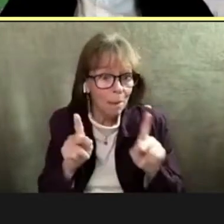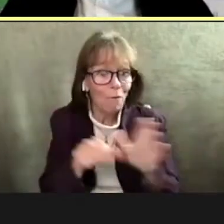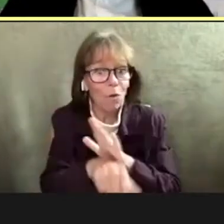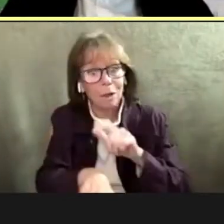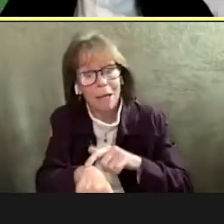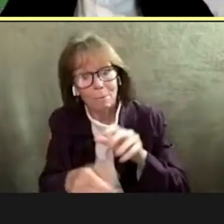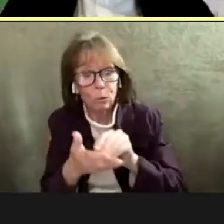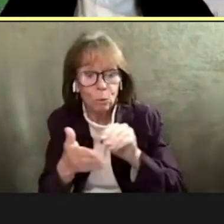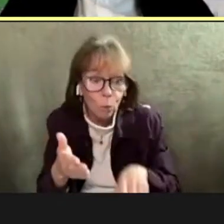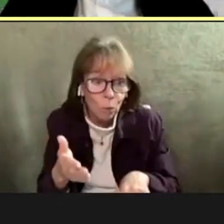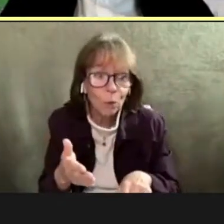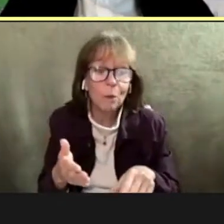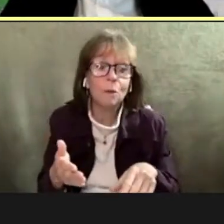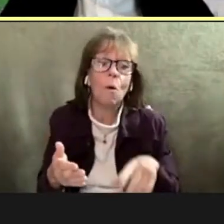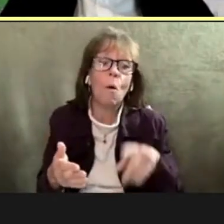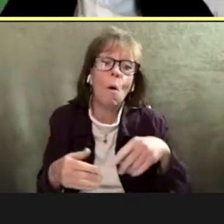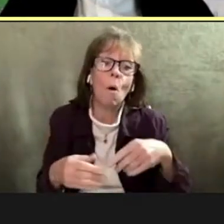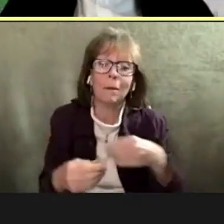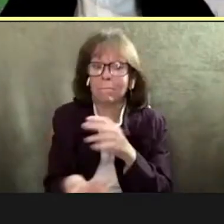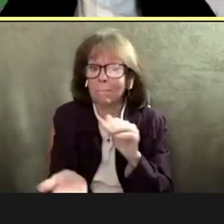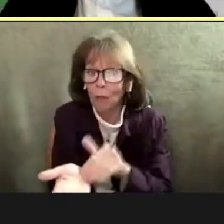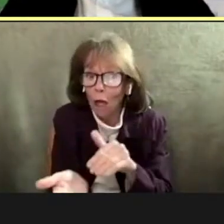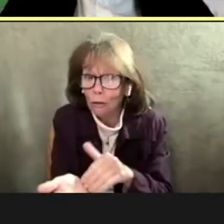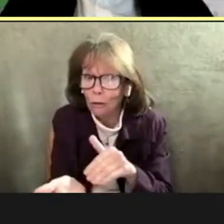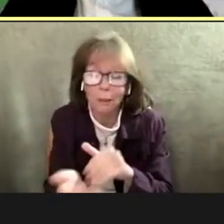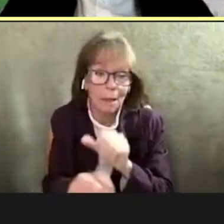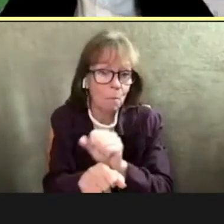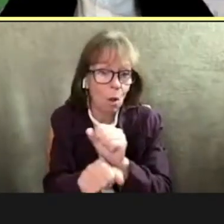providers, and employees are all doing our day jobs.